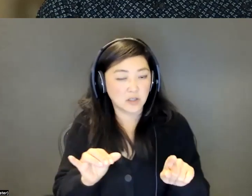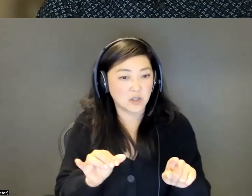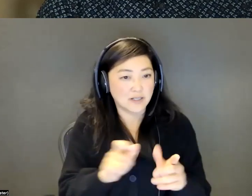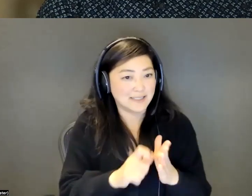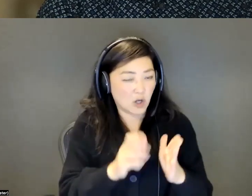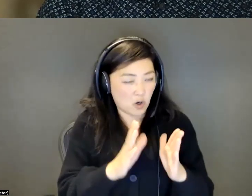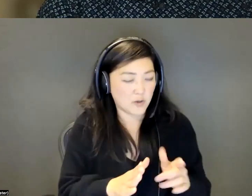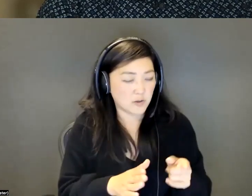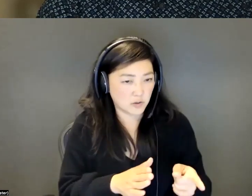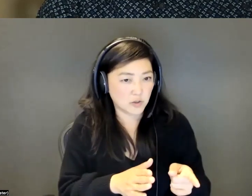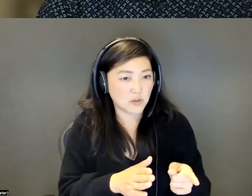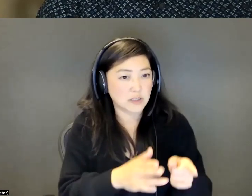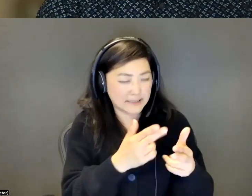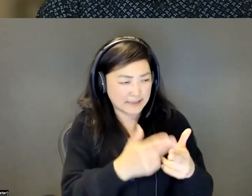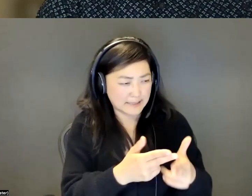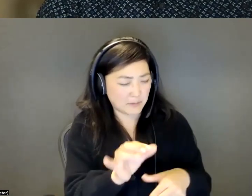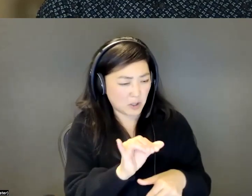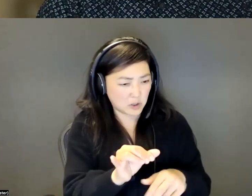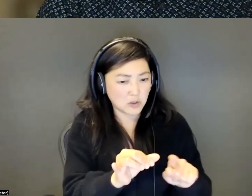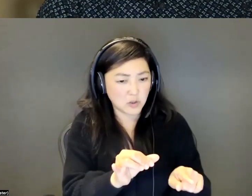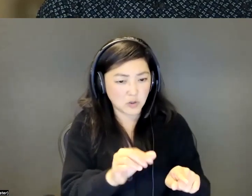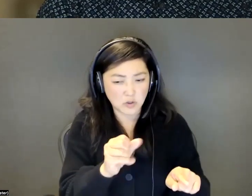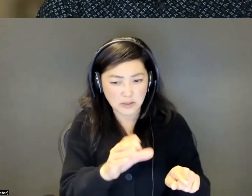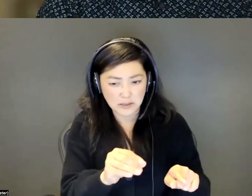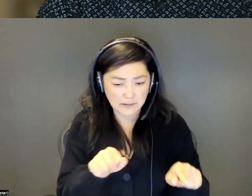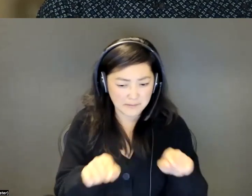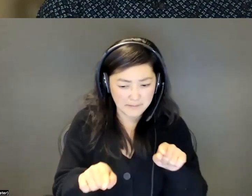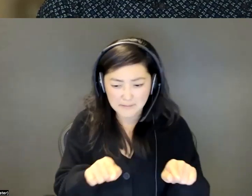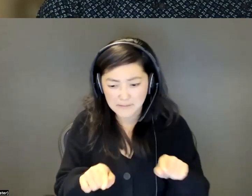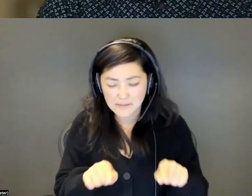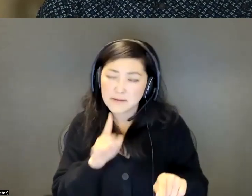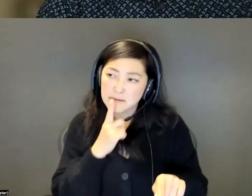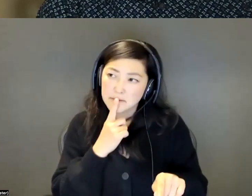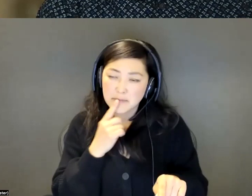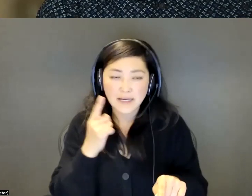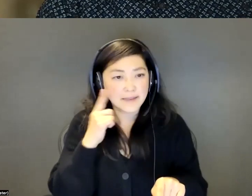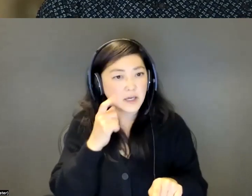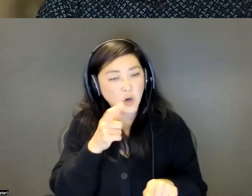get an idea. So, again, it's thinking about the particular audiences and the particular metadata